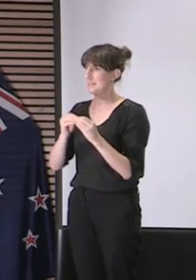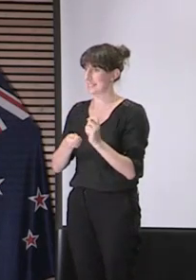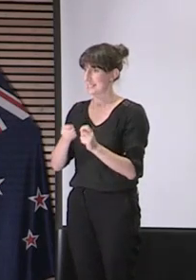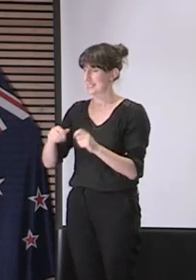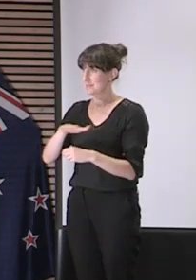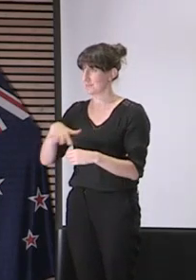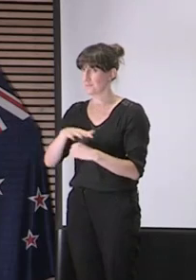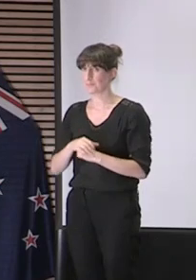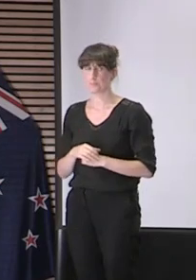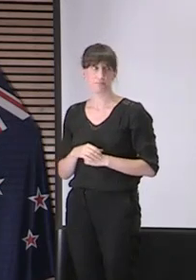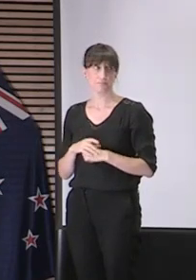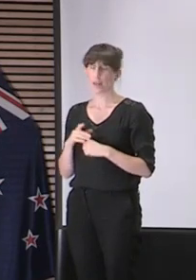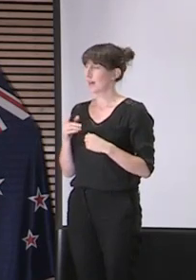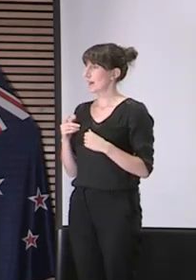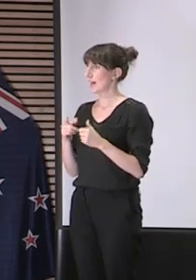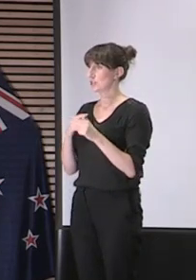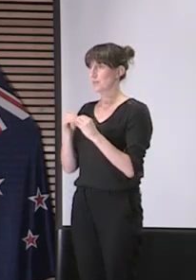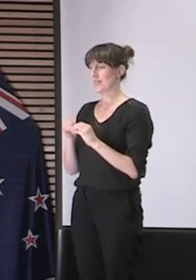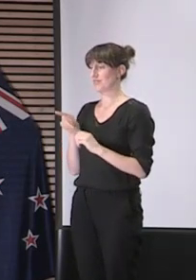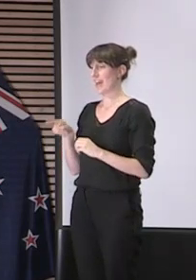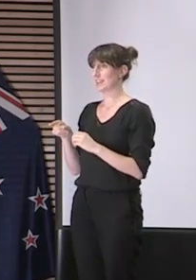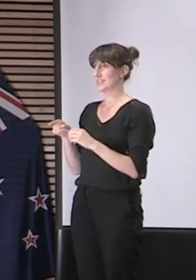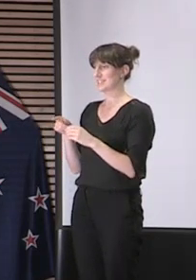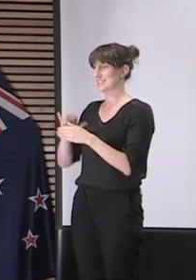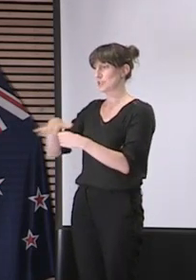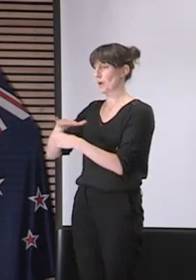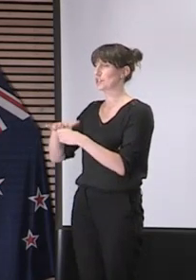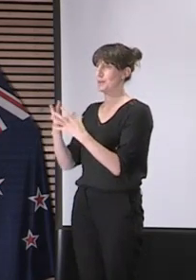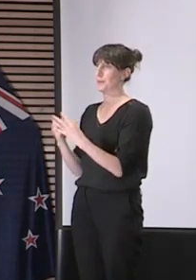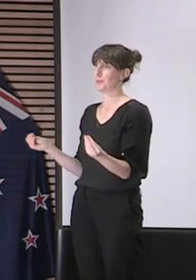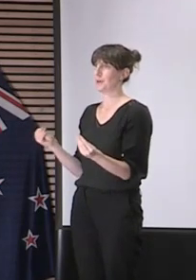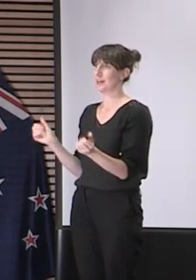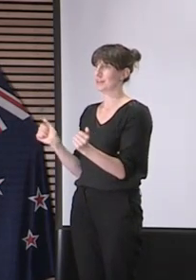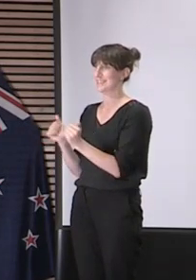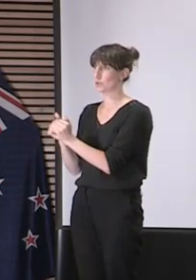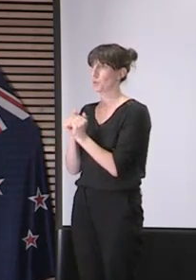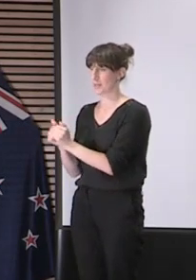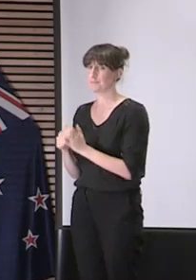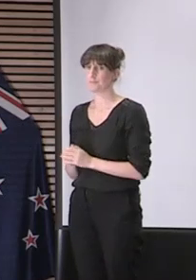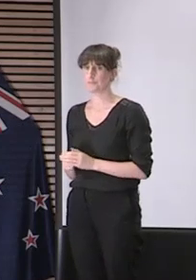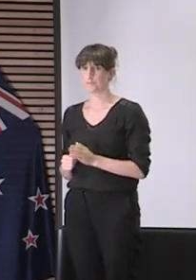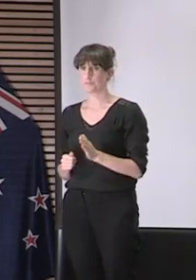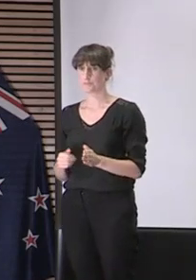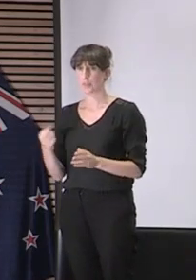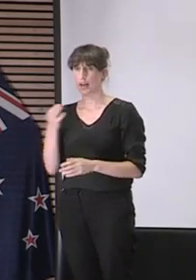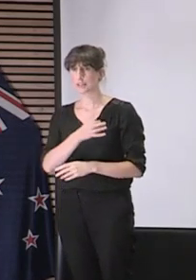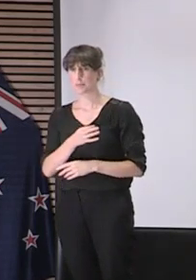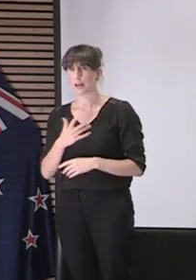COVID-19 lab processing. That